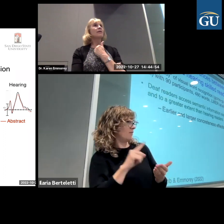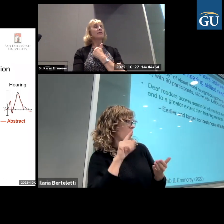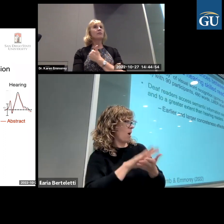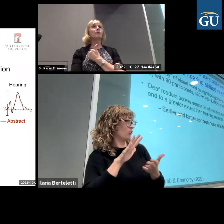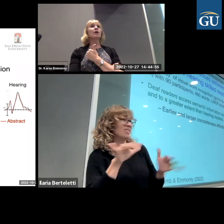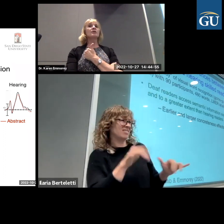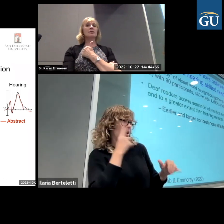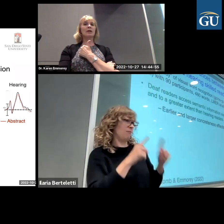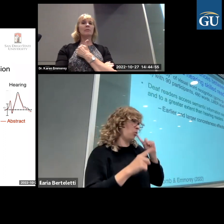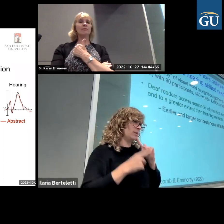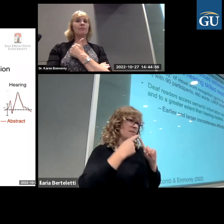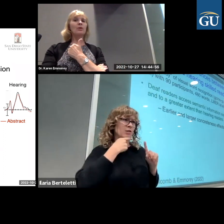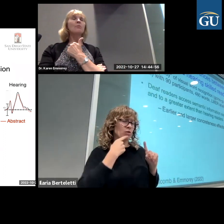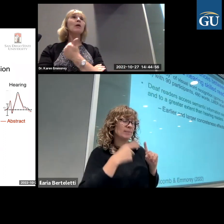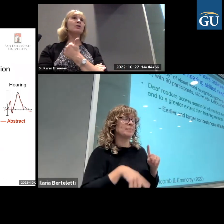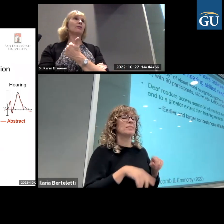significantly earlier than for the